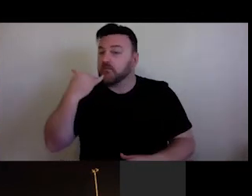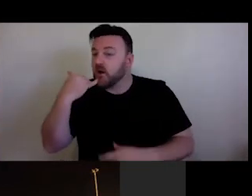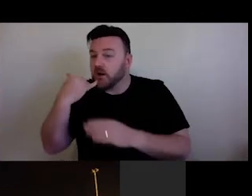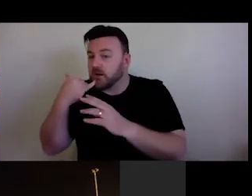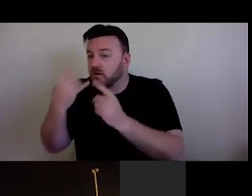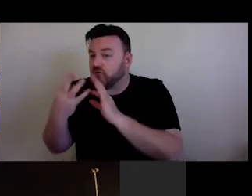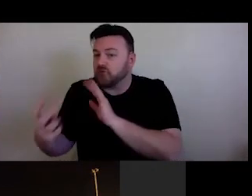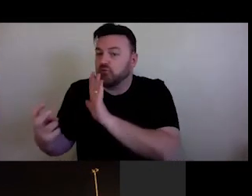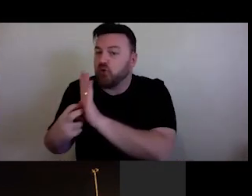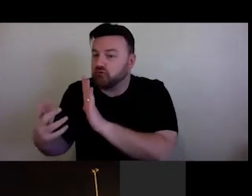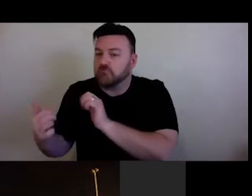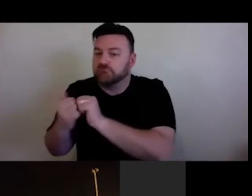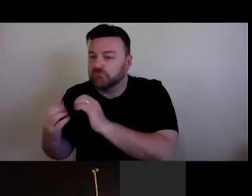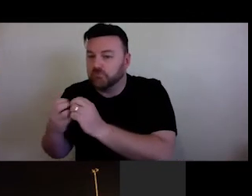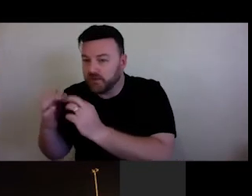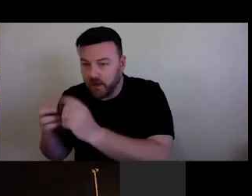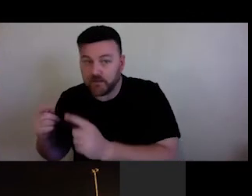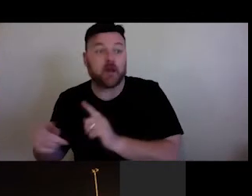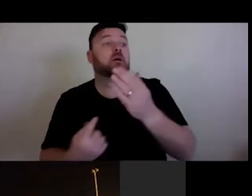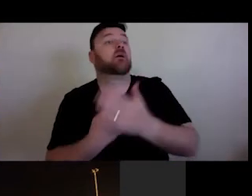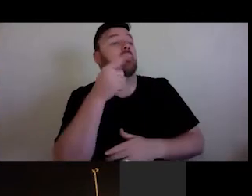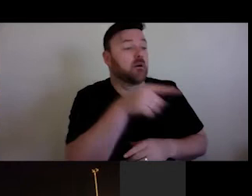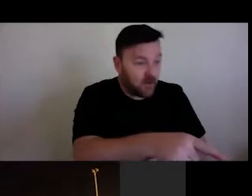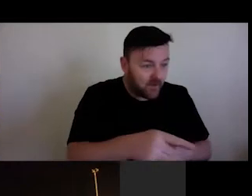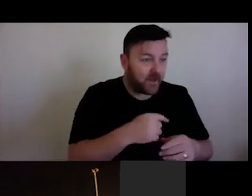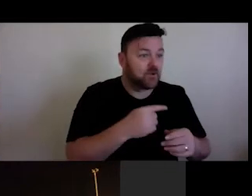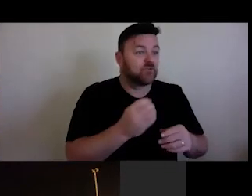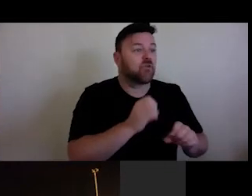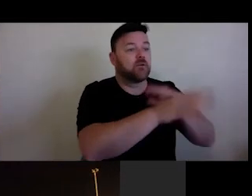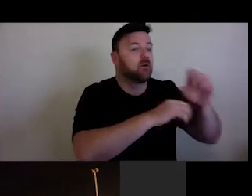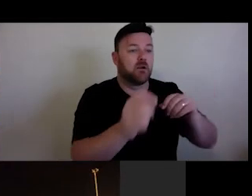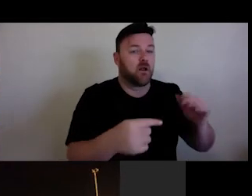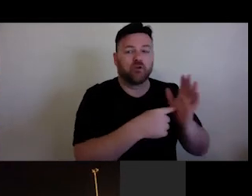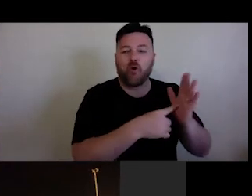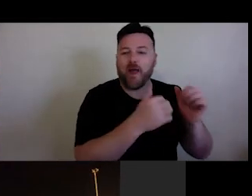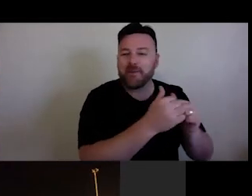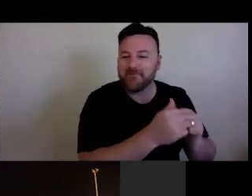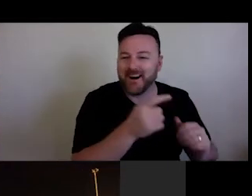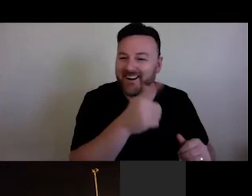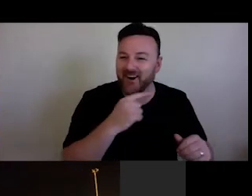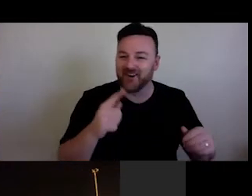negotiation or something like that and straightaway the next thing I'd be doing is restocking toilet paper or something like that and going